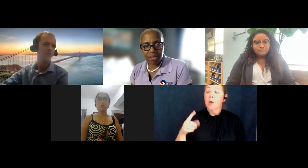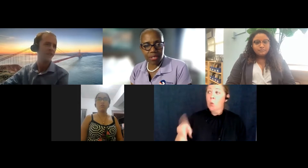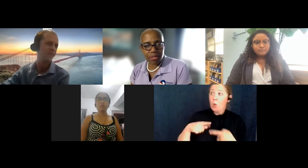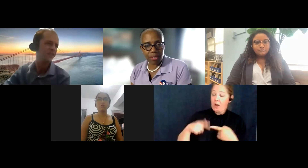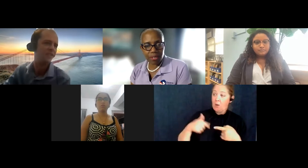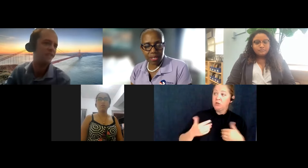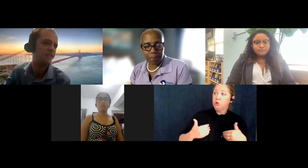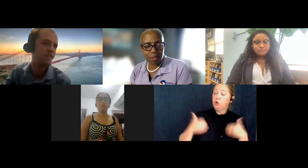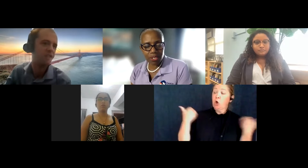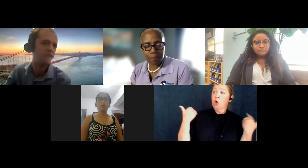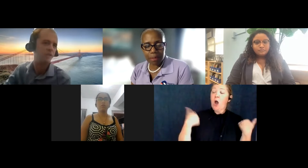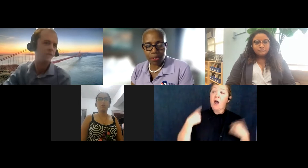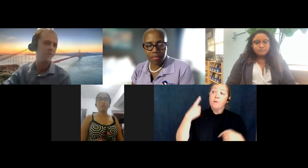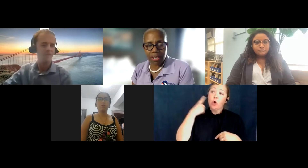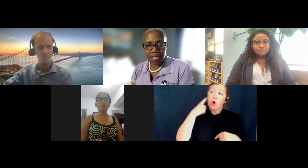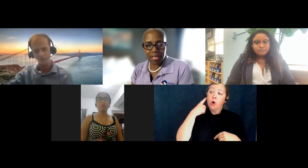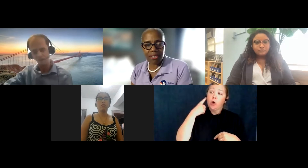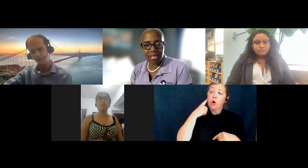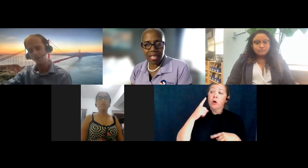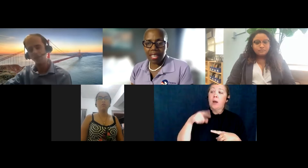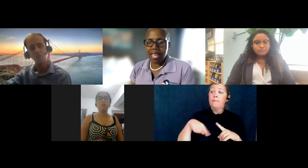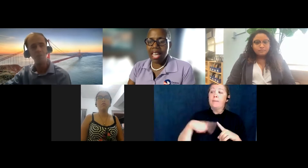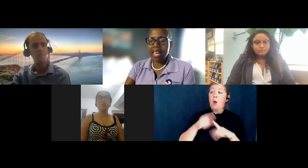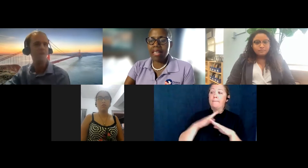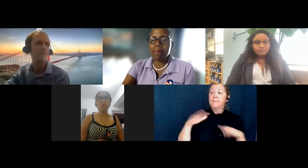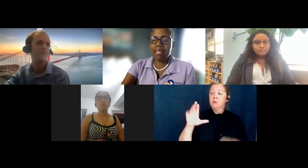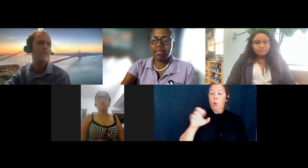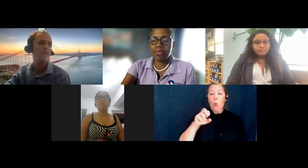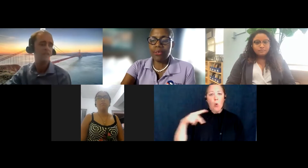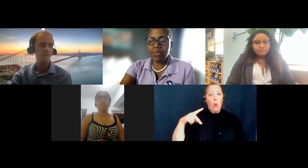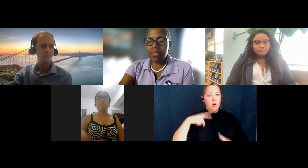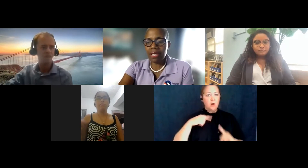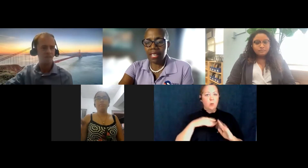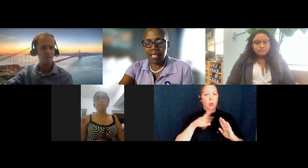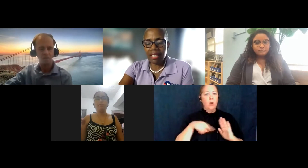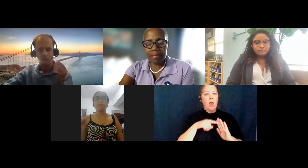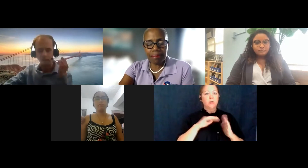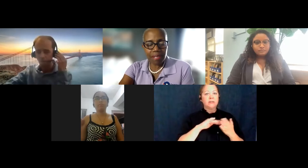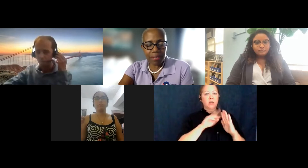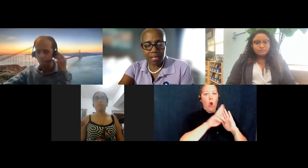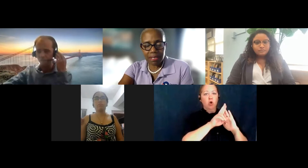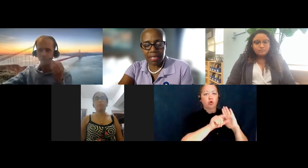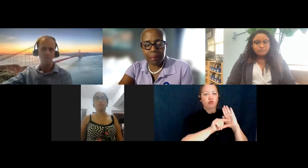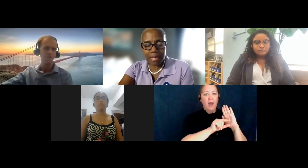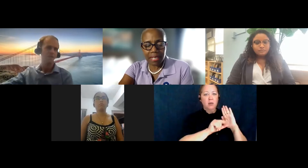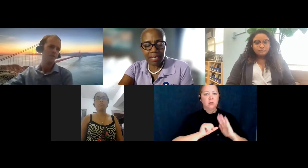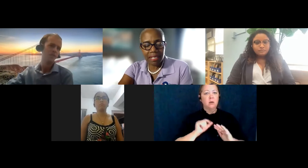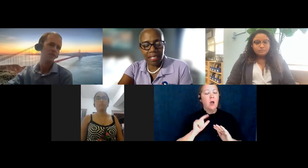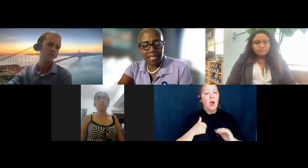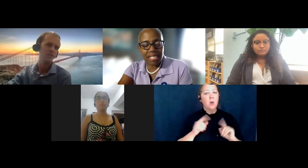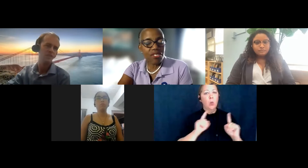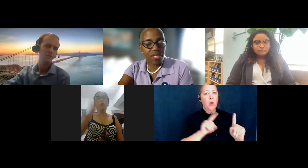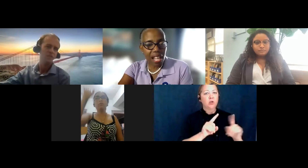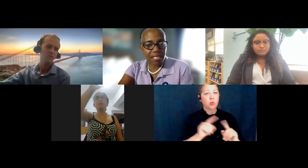school. There were Peace Corps volunteers at my school. I went to Columbia Teachers College.